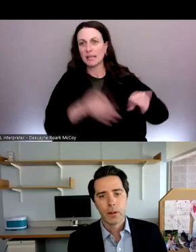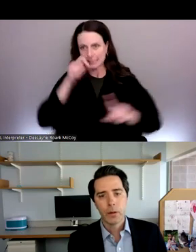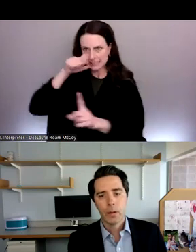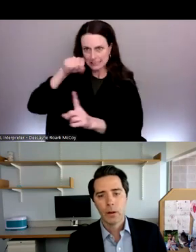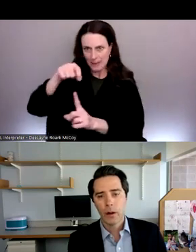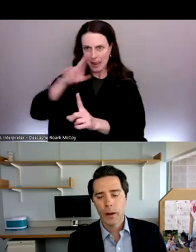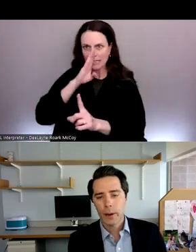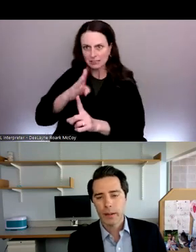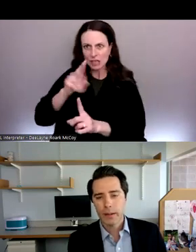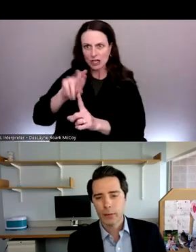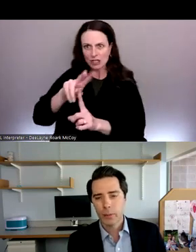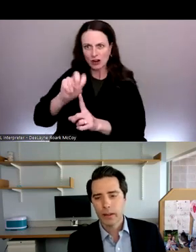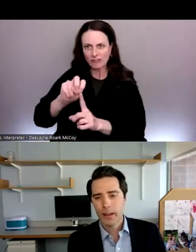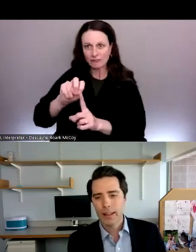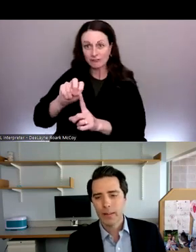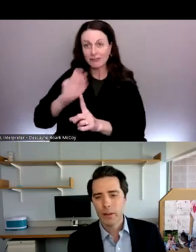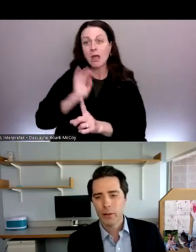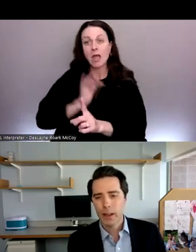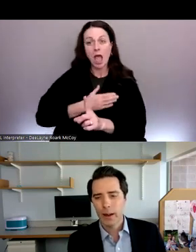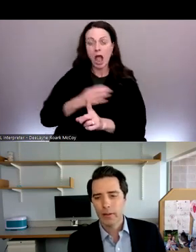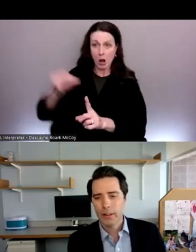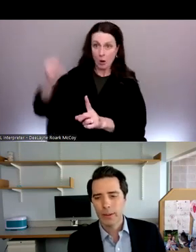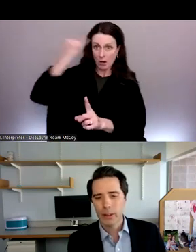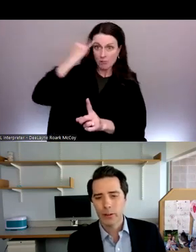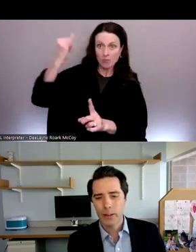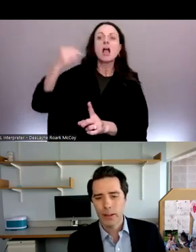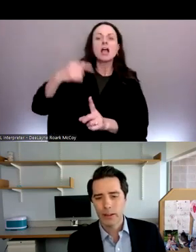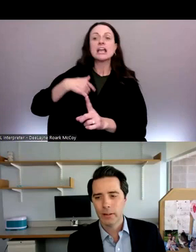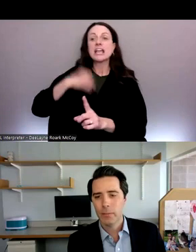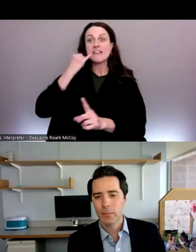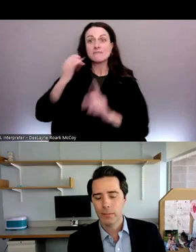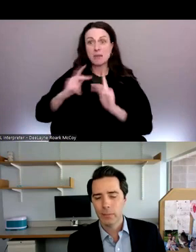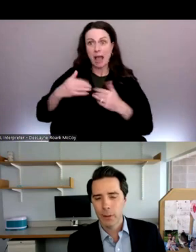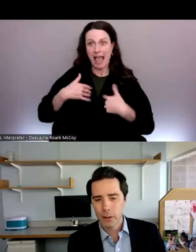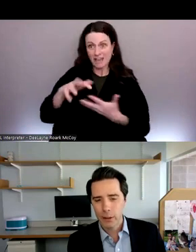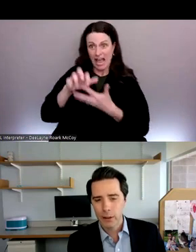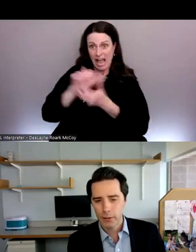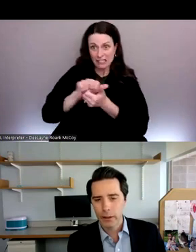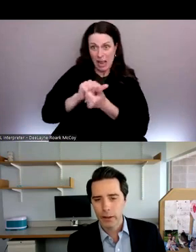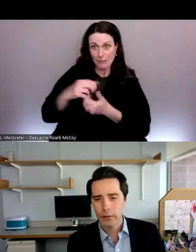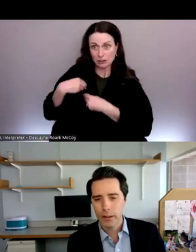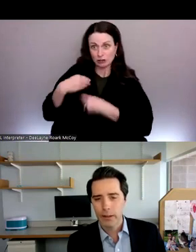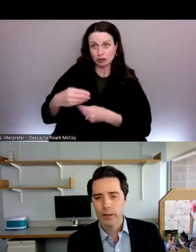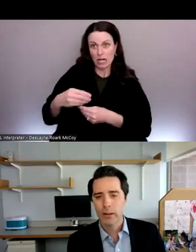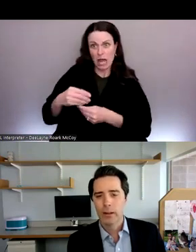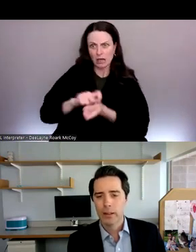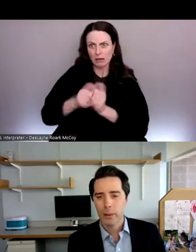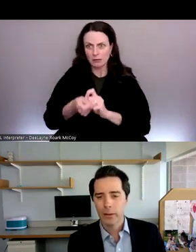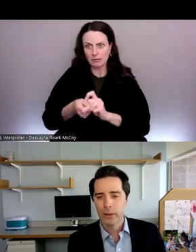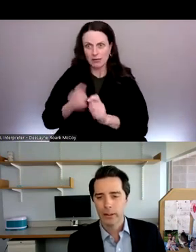you would our hypothesis would be that individuals that have a damaging genetic